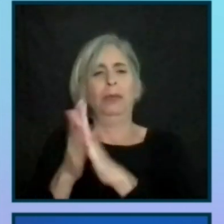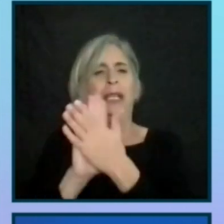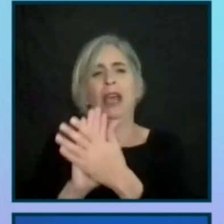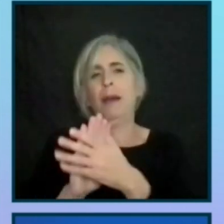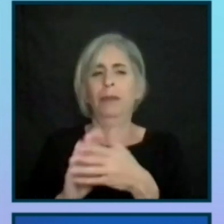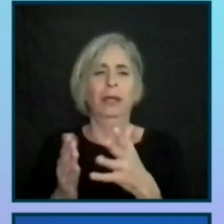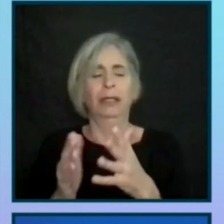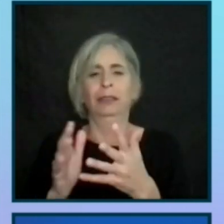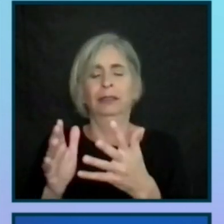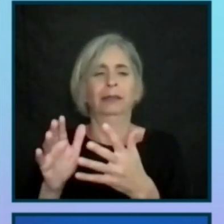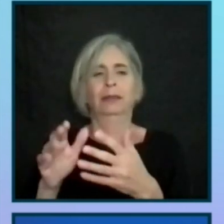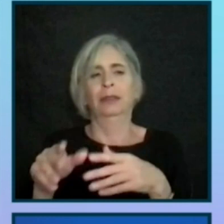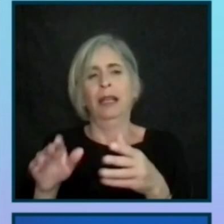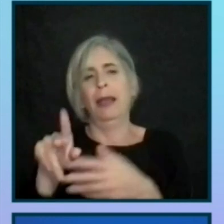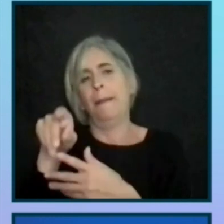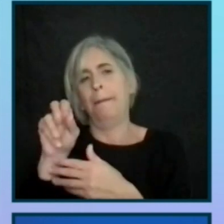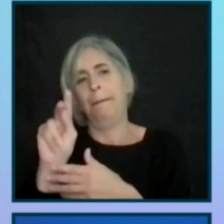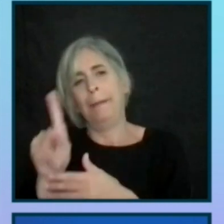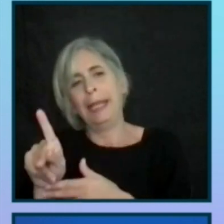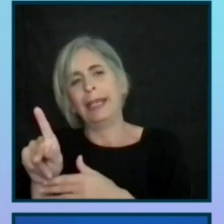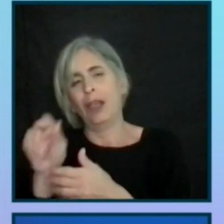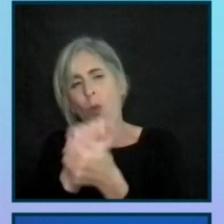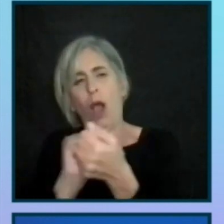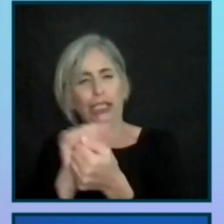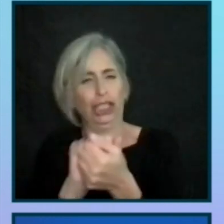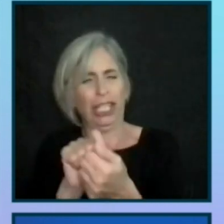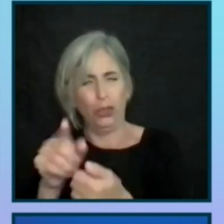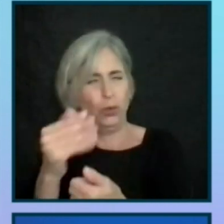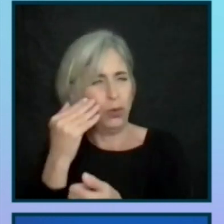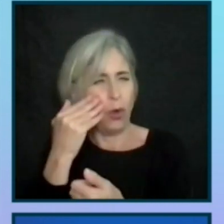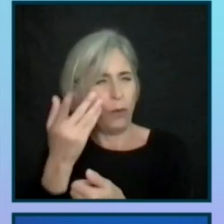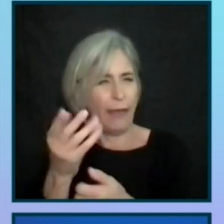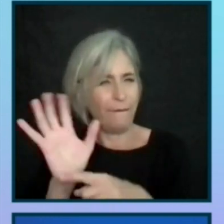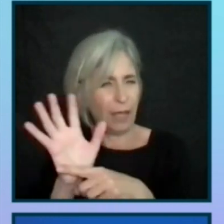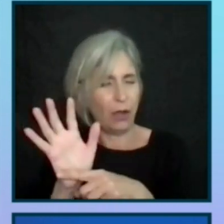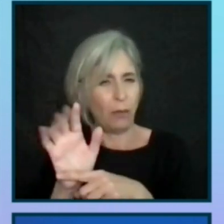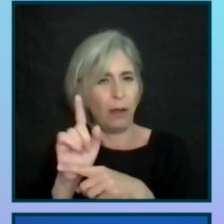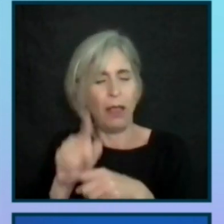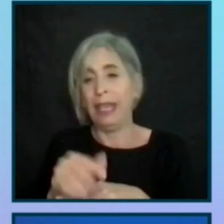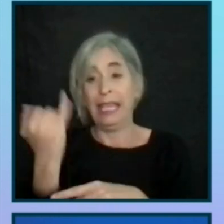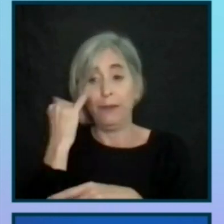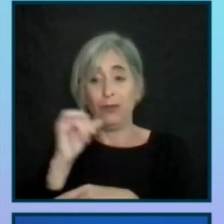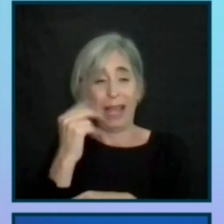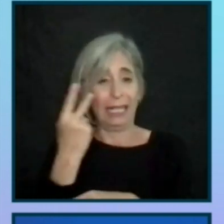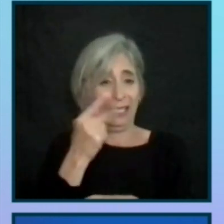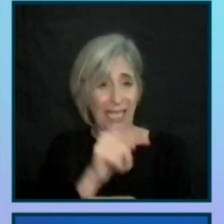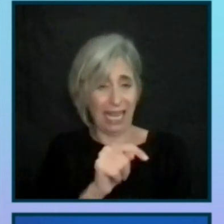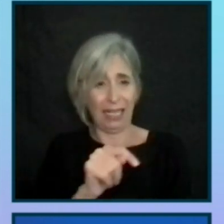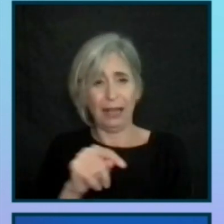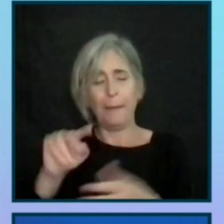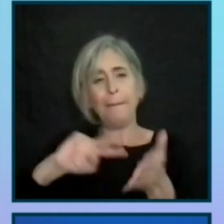Now, those of you who saw the documentary know what I'm talking about, but those that didn't Pinkwashing is essentially